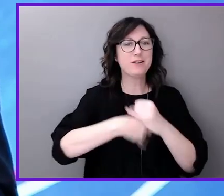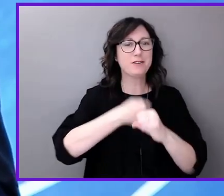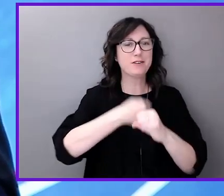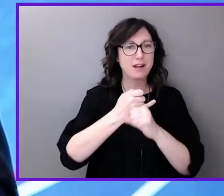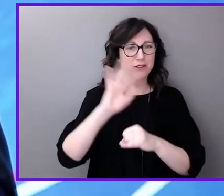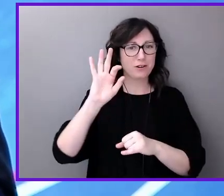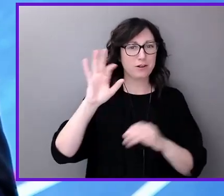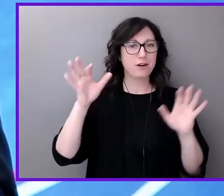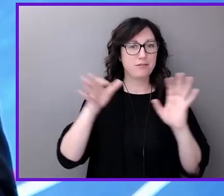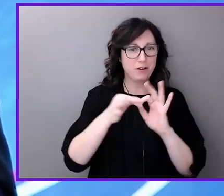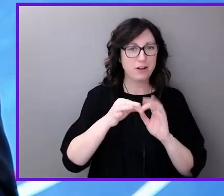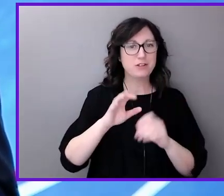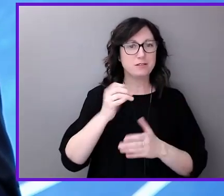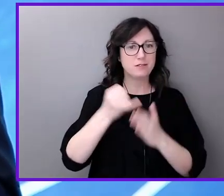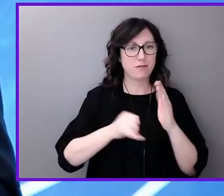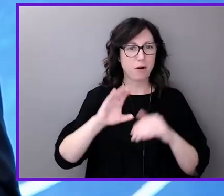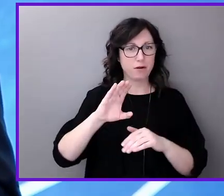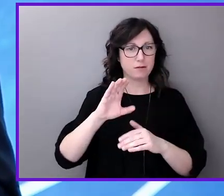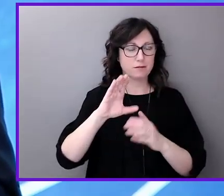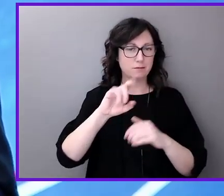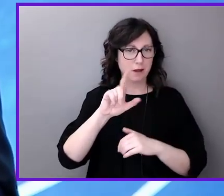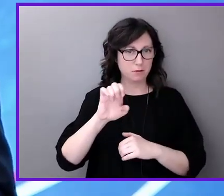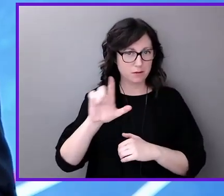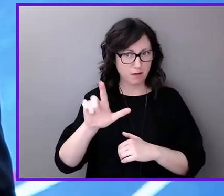The era of arts funders as the ultimate